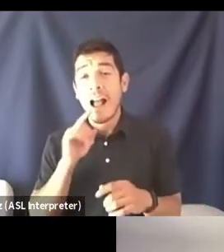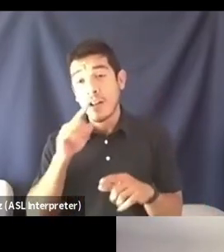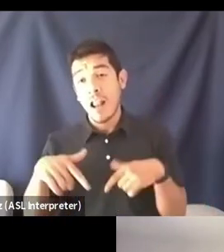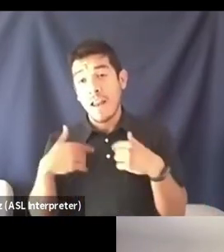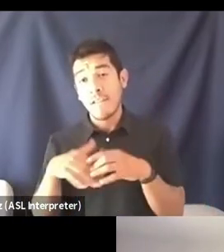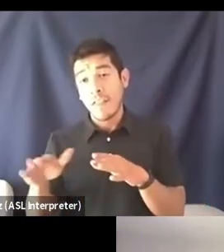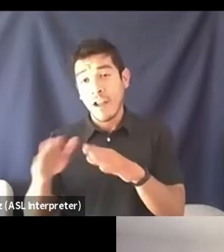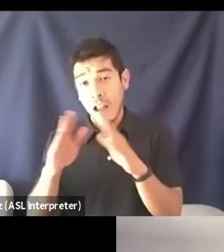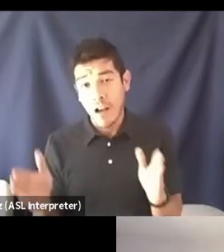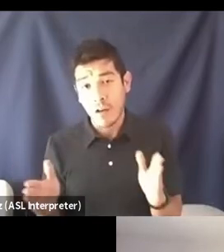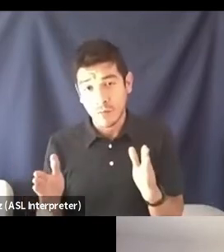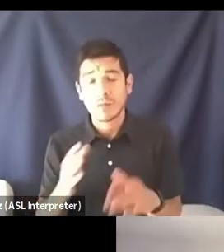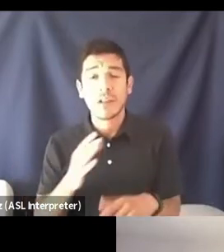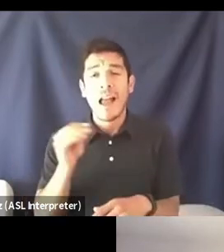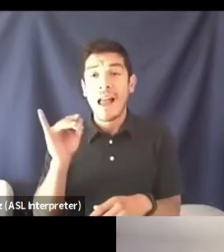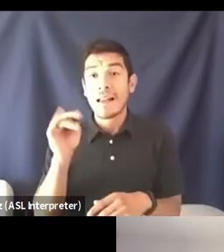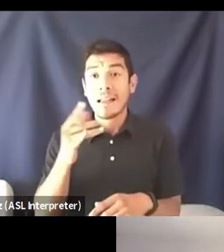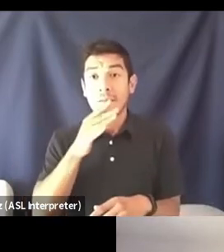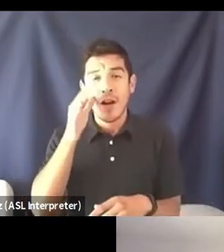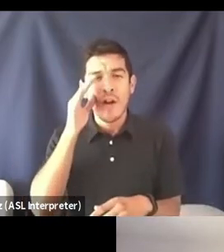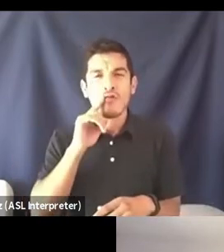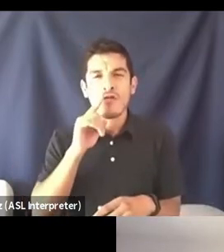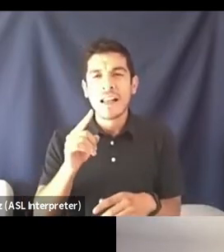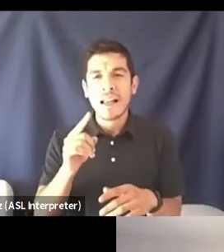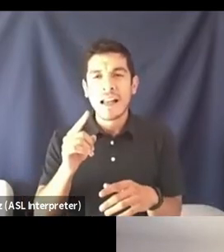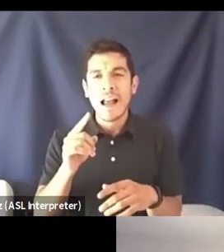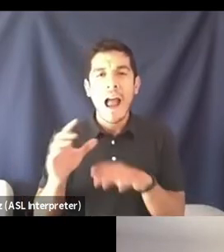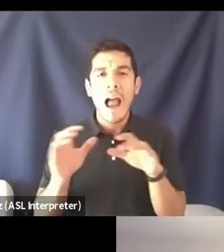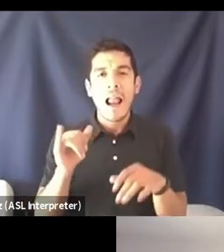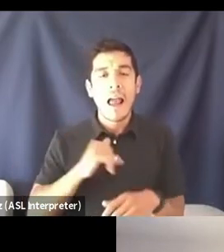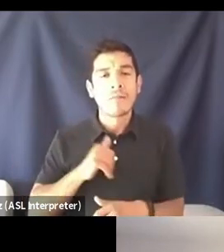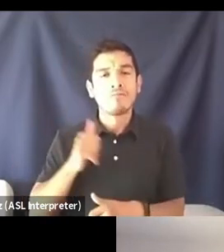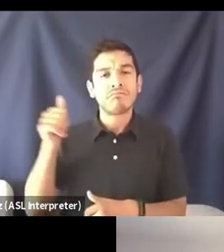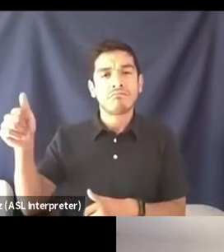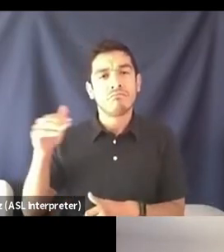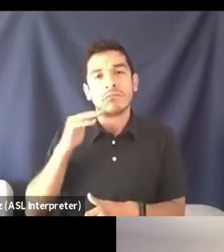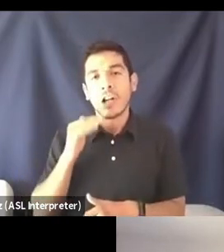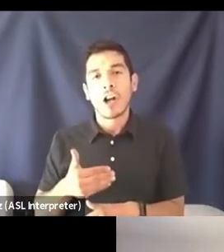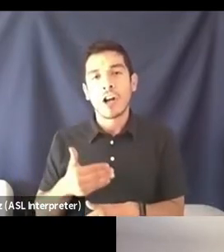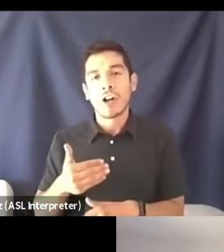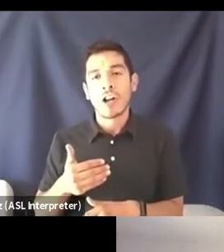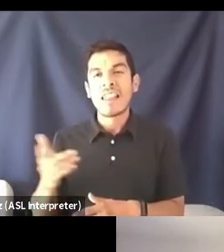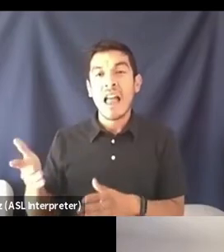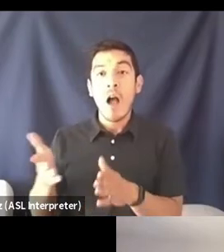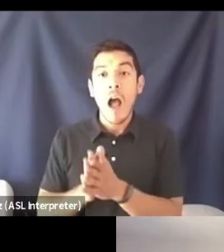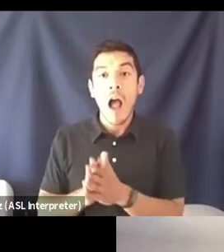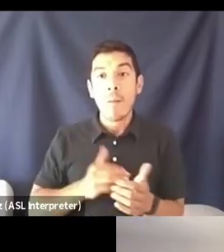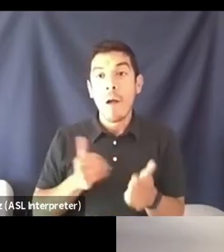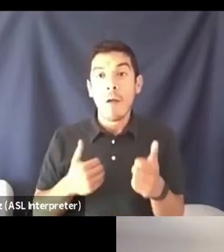and Yingying's parents, they really treated me like their own daughter. They would ask me whether I wanted to get some bubble tea